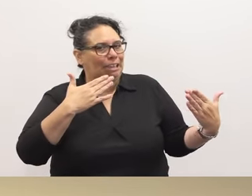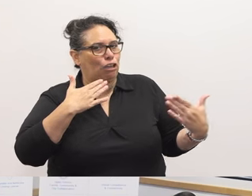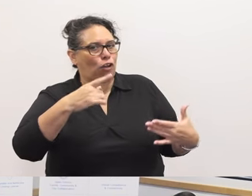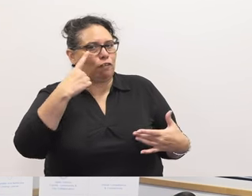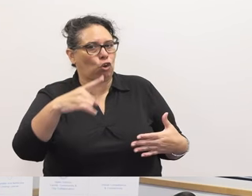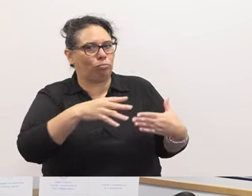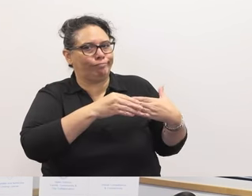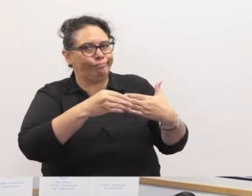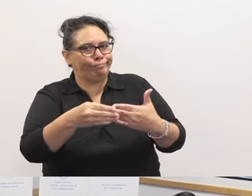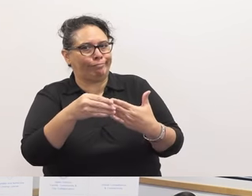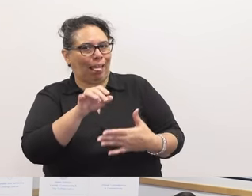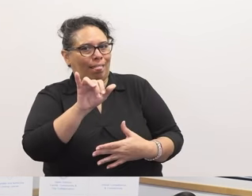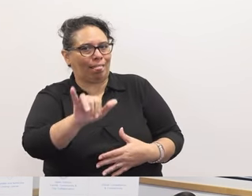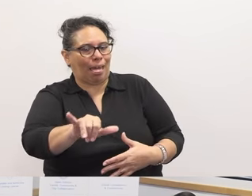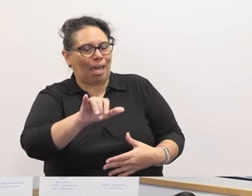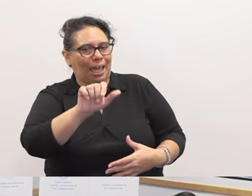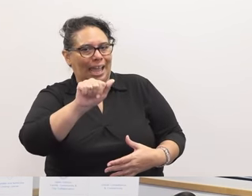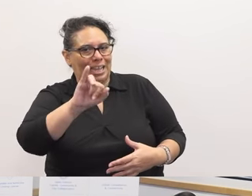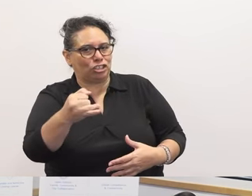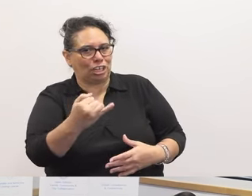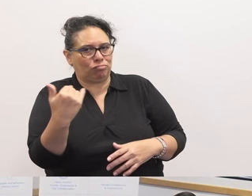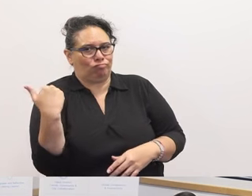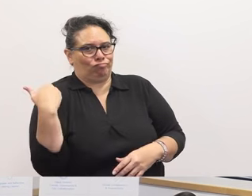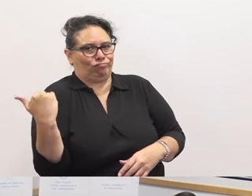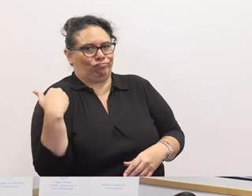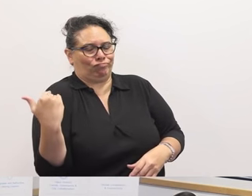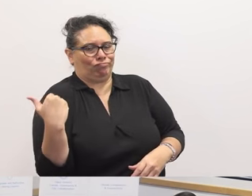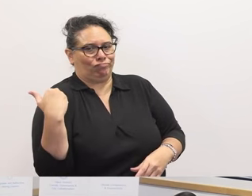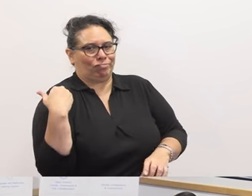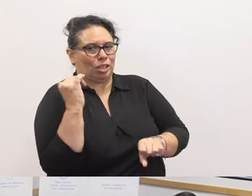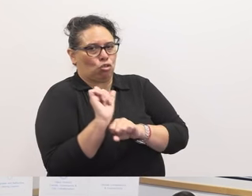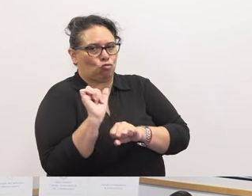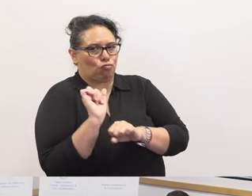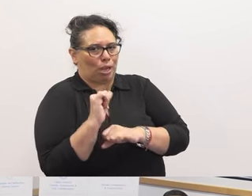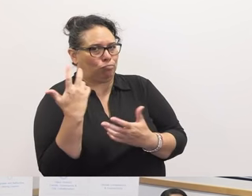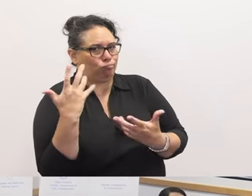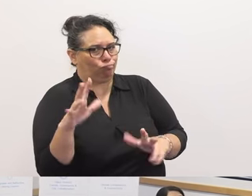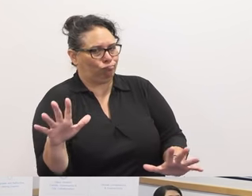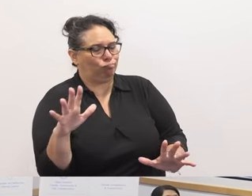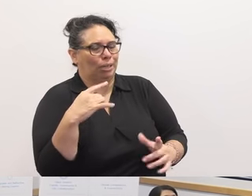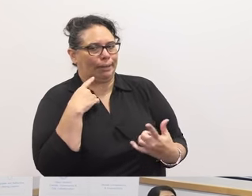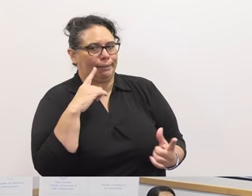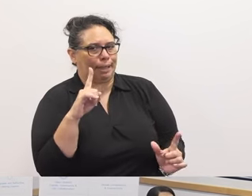Thank you for walking us through that, AJ and for reminding us about the work that we've already accomplished to get us to this point.